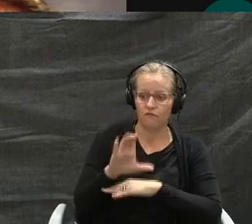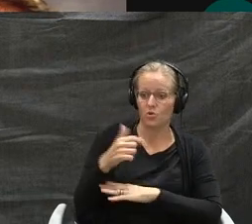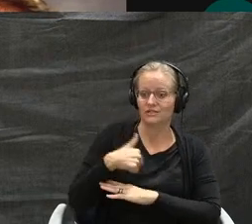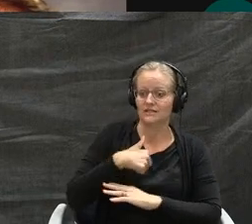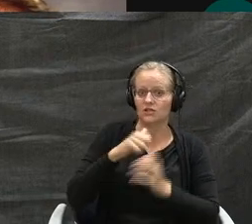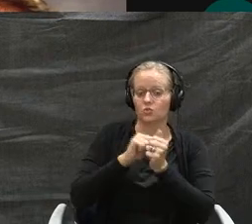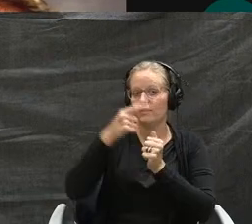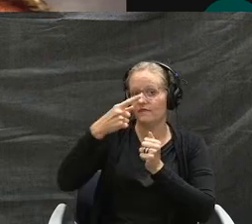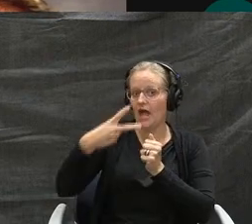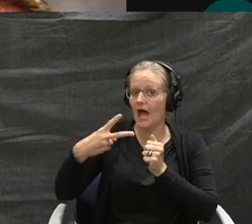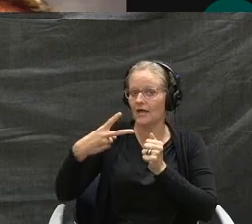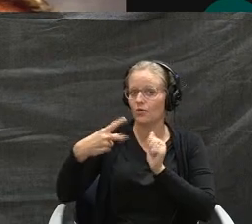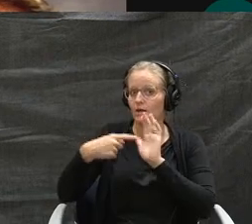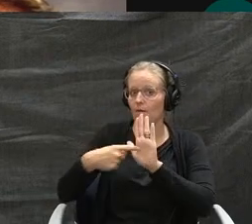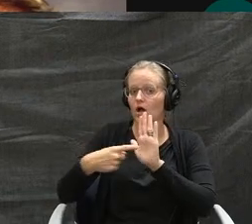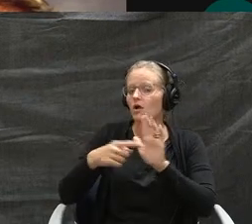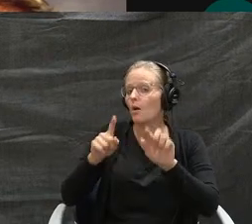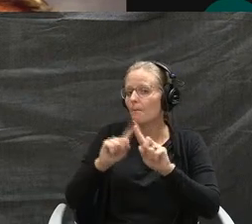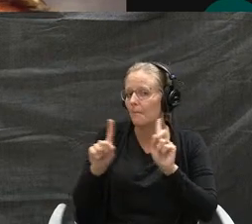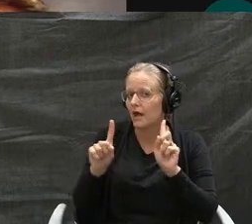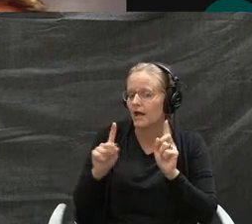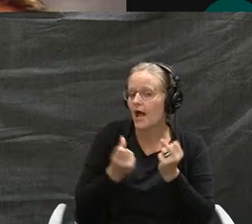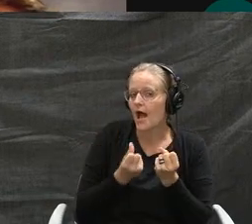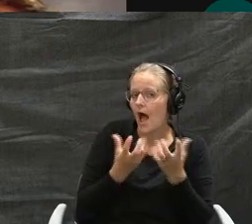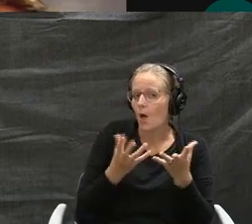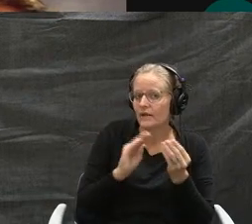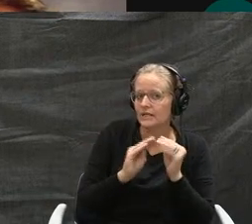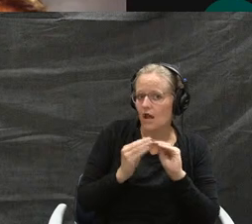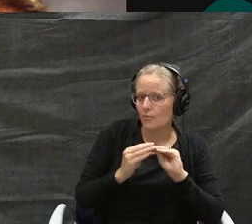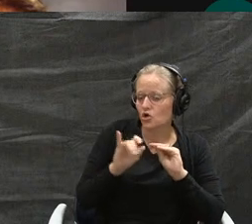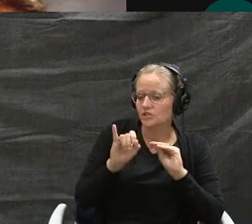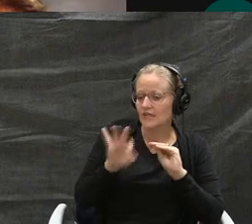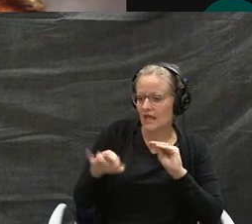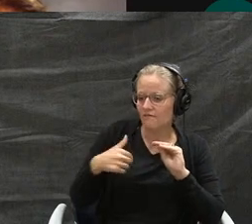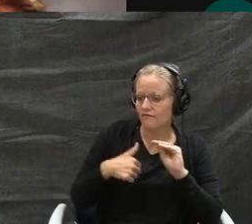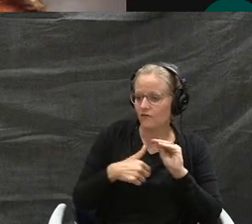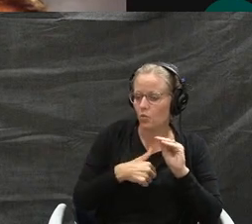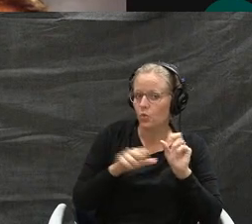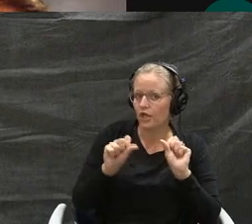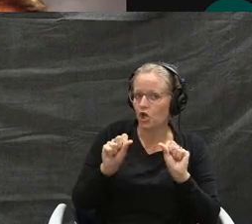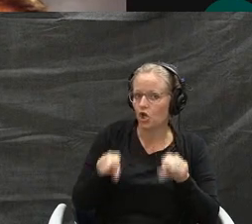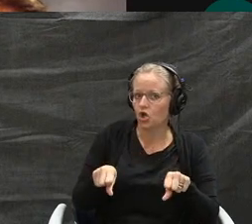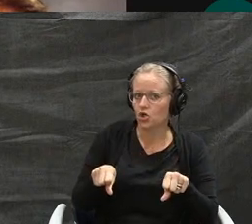but what? What would it take to get it where we would be? Uhm,